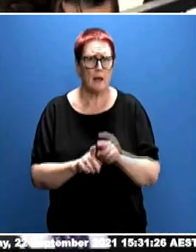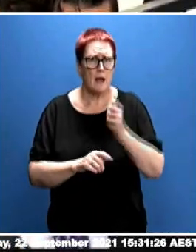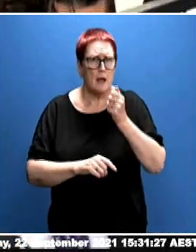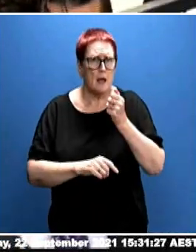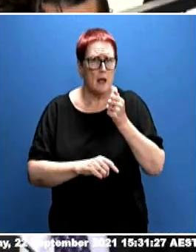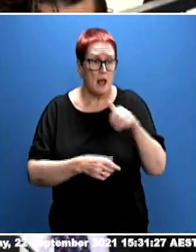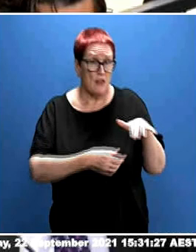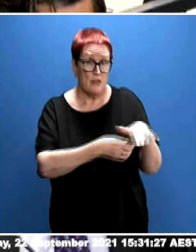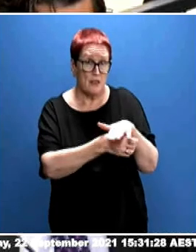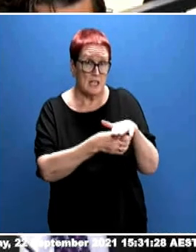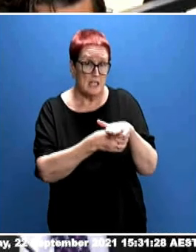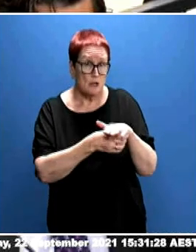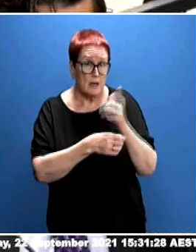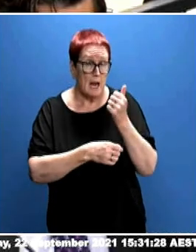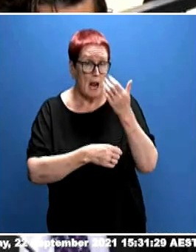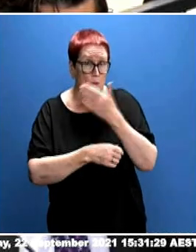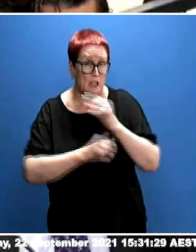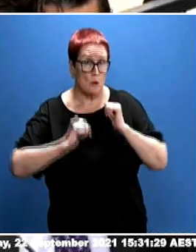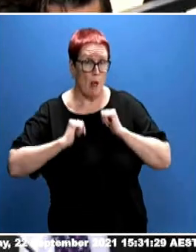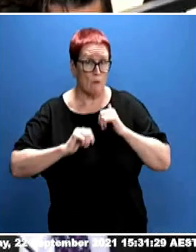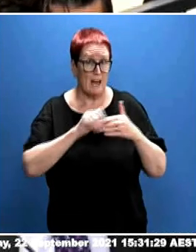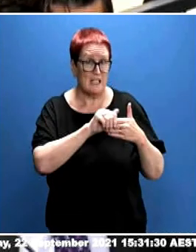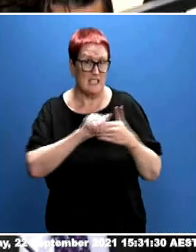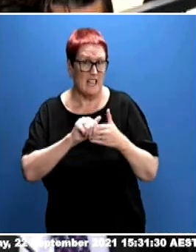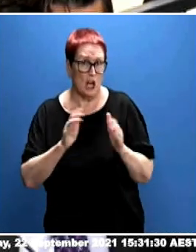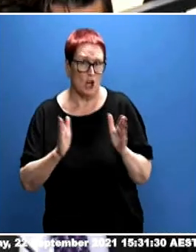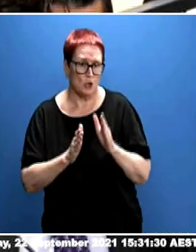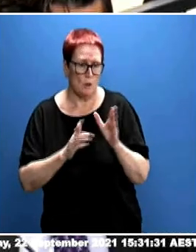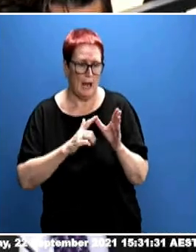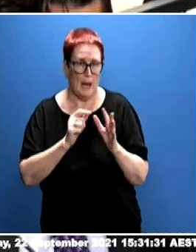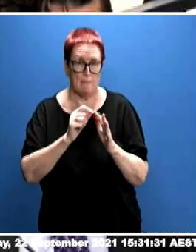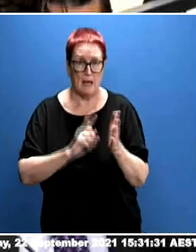Aboriginal Practice Leader would have been consulted about whether it was in